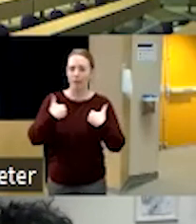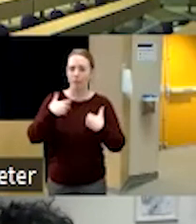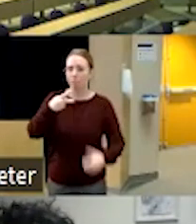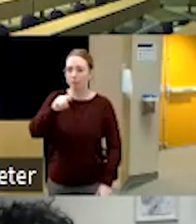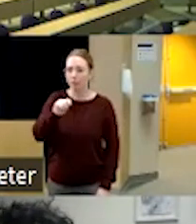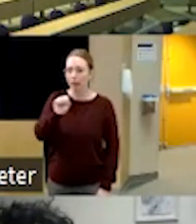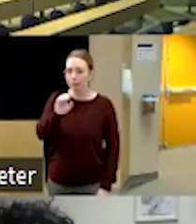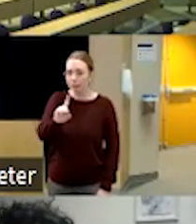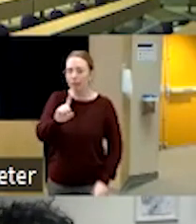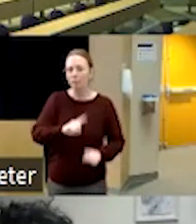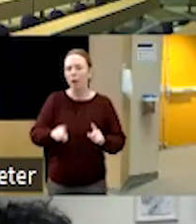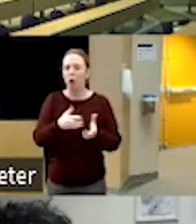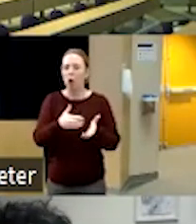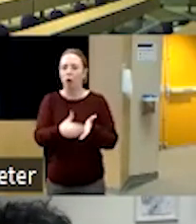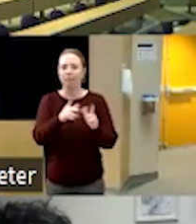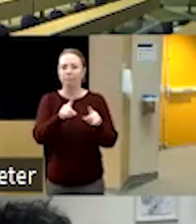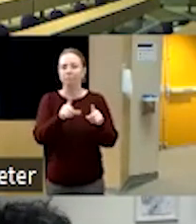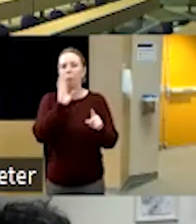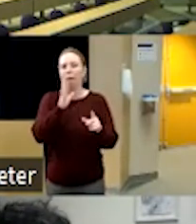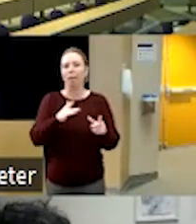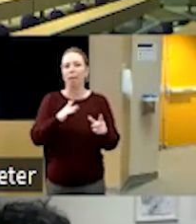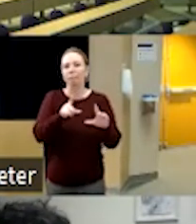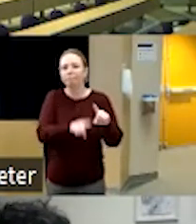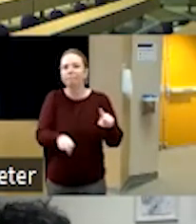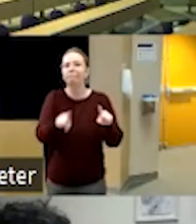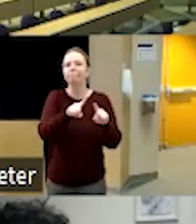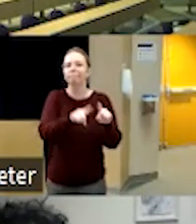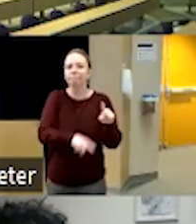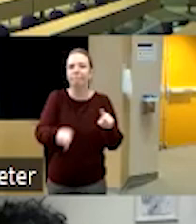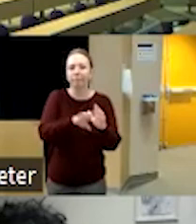Cycles so we just had to cycle I mean I think it's raining off a little bit I don't know why